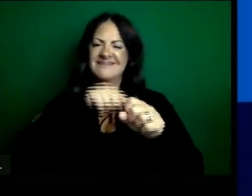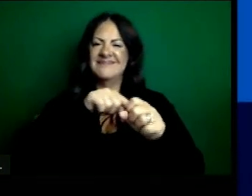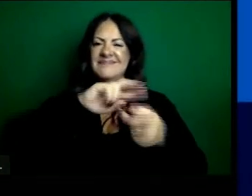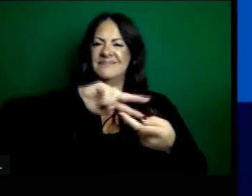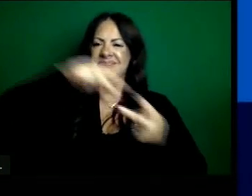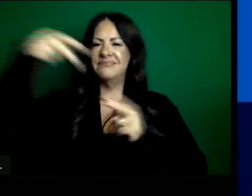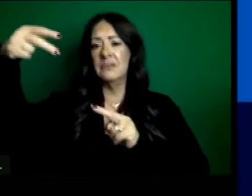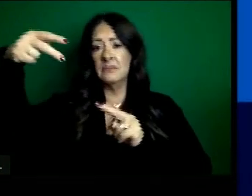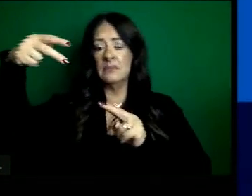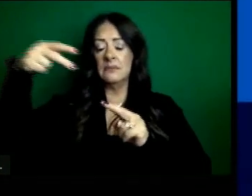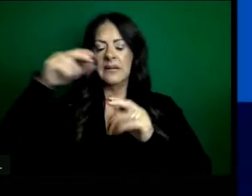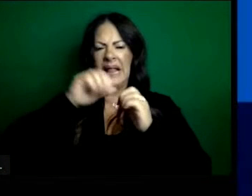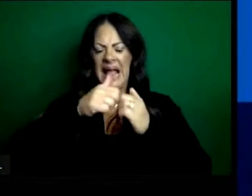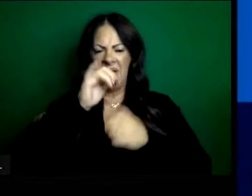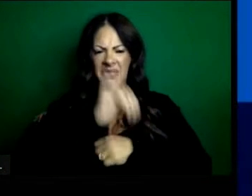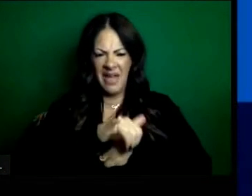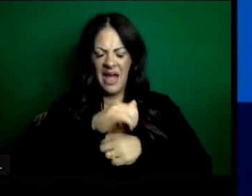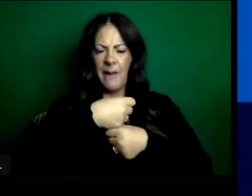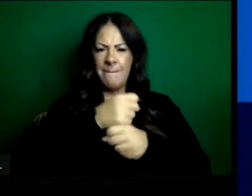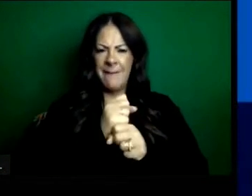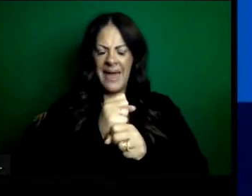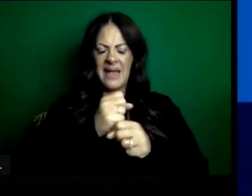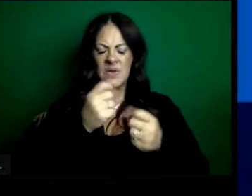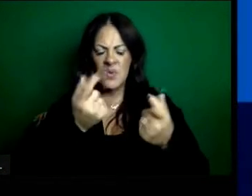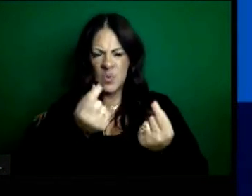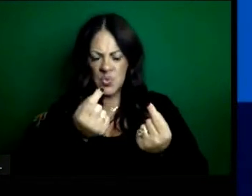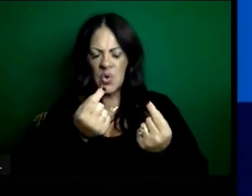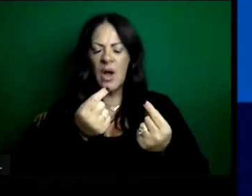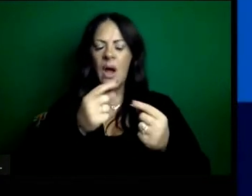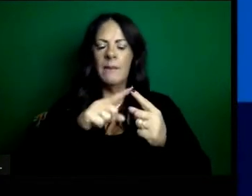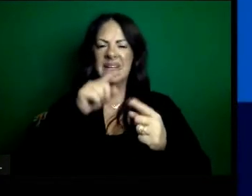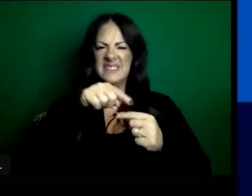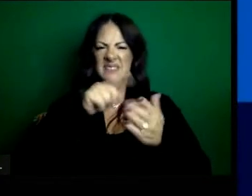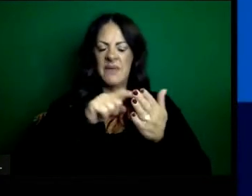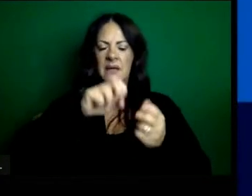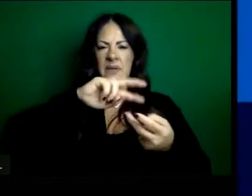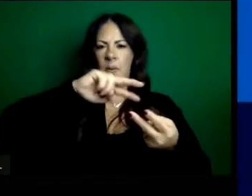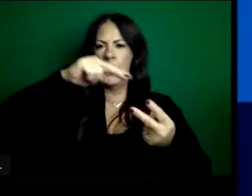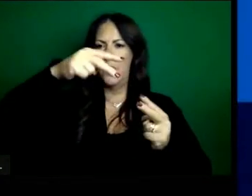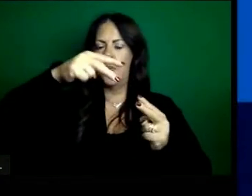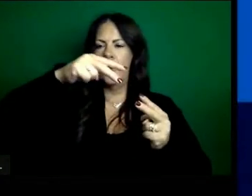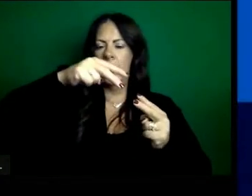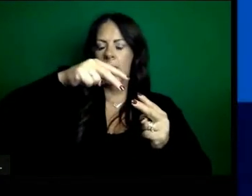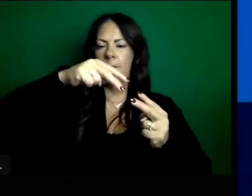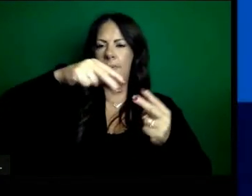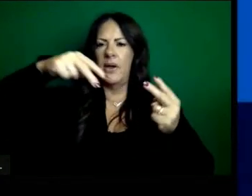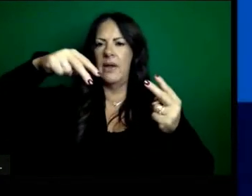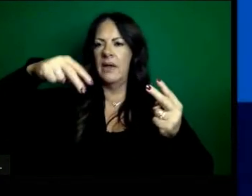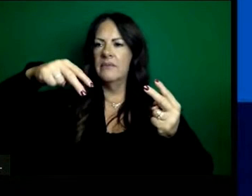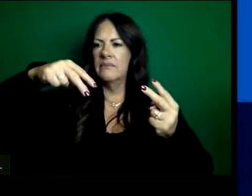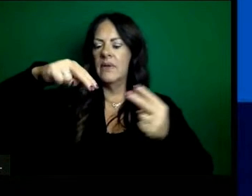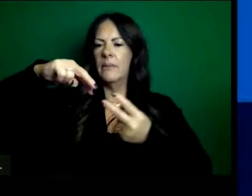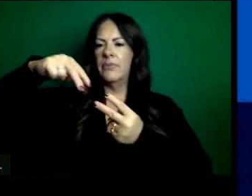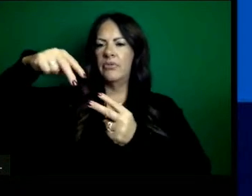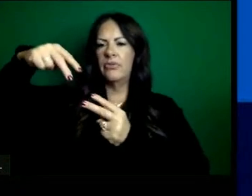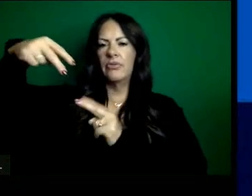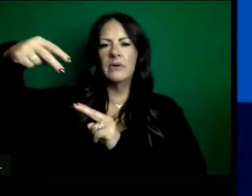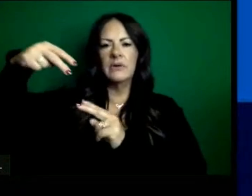WE HAVE BEEN TALKING MORE ABOUT DIFFERENT STRAINS, THE SAME VIRUS BUT WHERE THE GENES, THE SORT OF BLUEPRINT FOR HOW THE